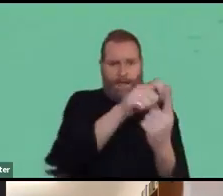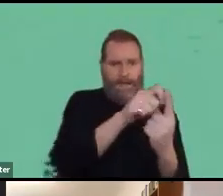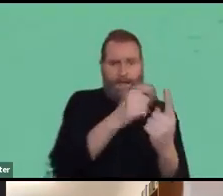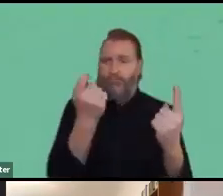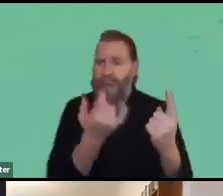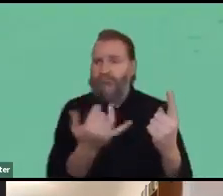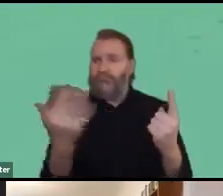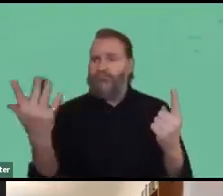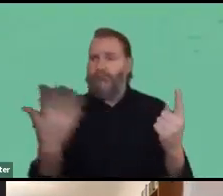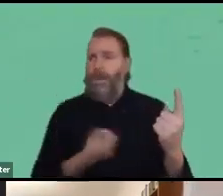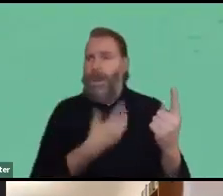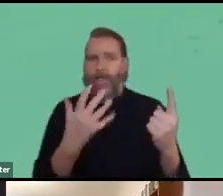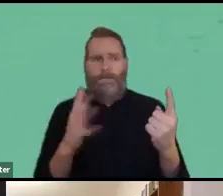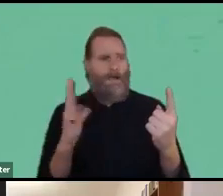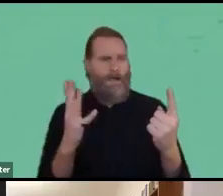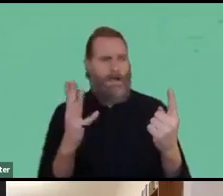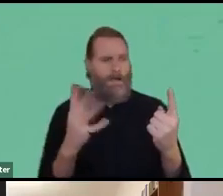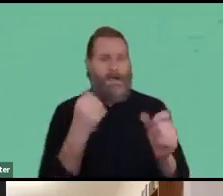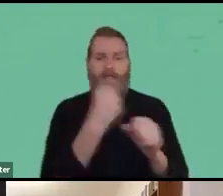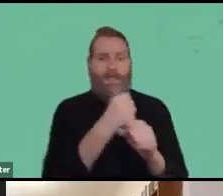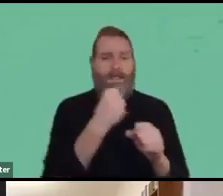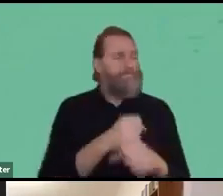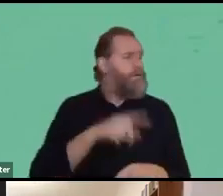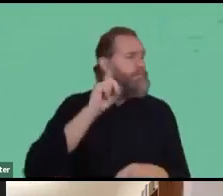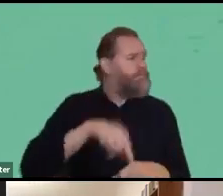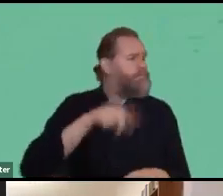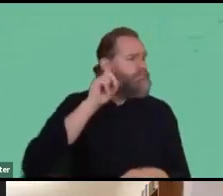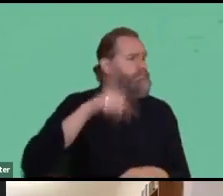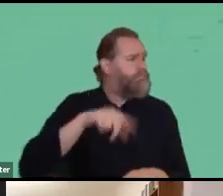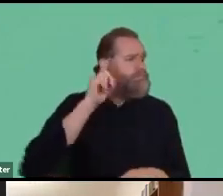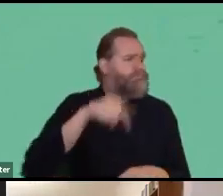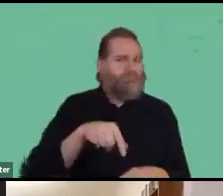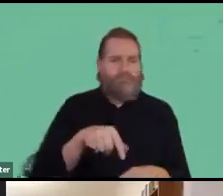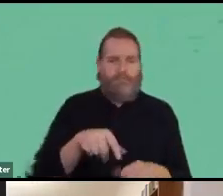when the government just talks more generally across the board about the public sector,